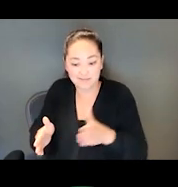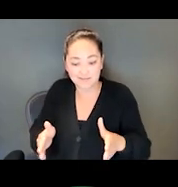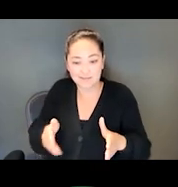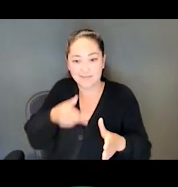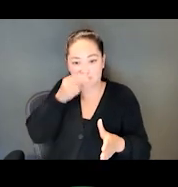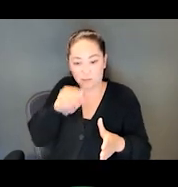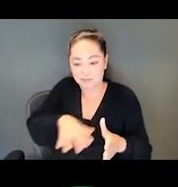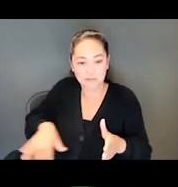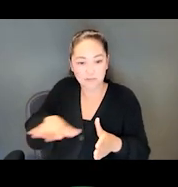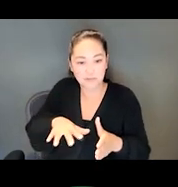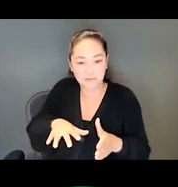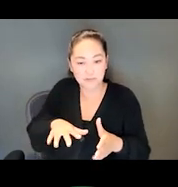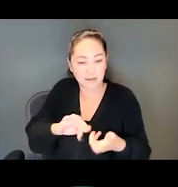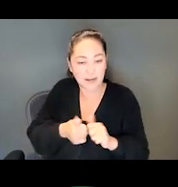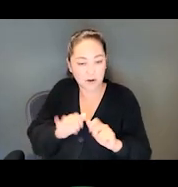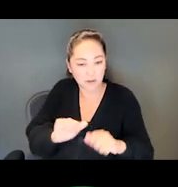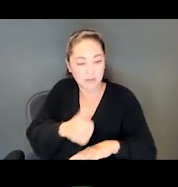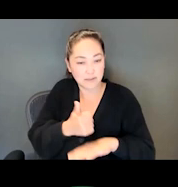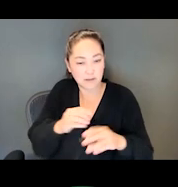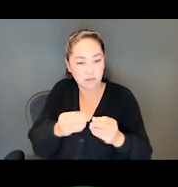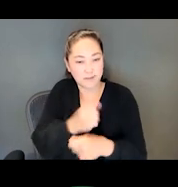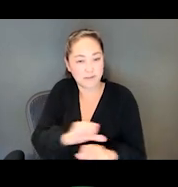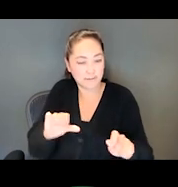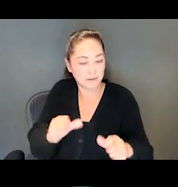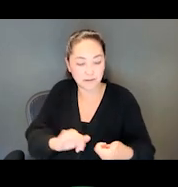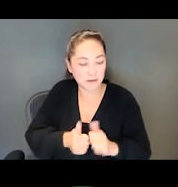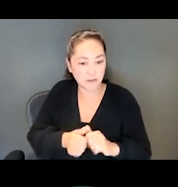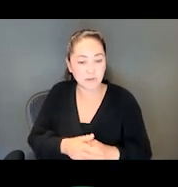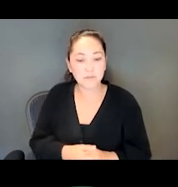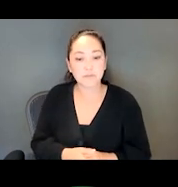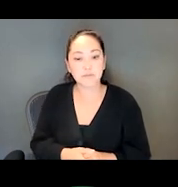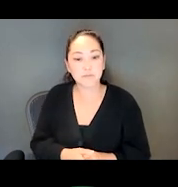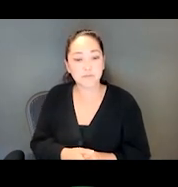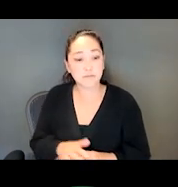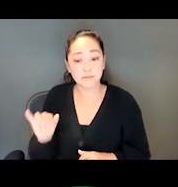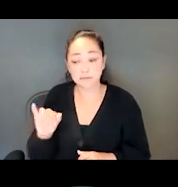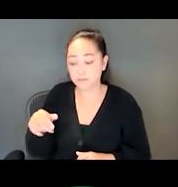not the right word well being like places where wildlife are protected and so this is